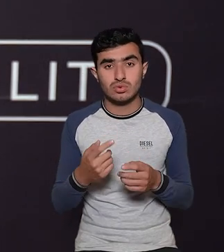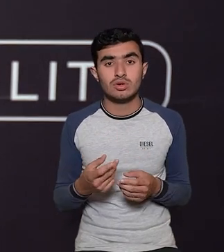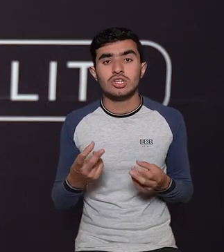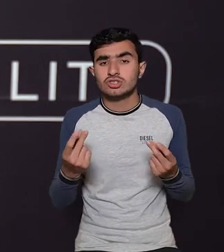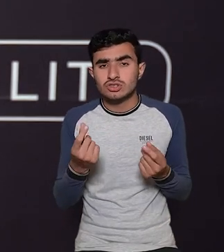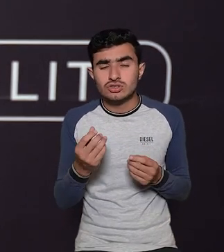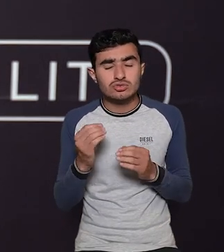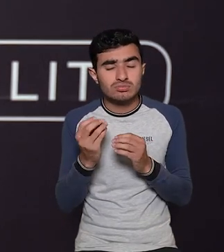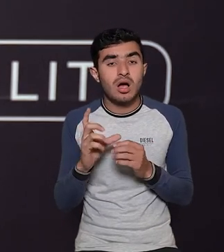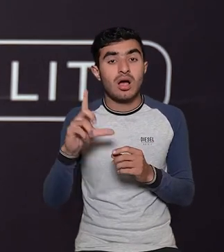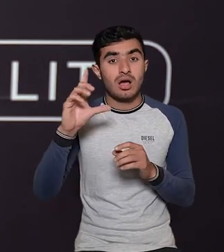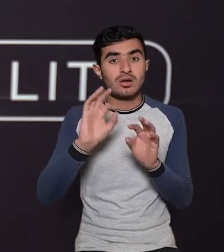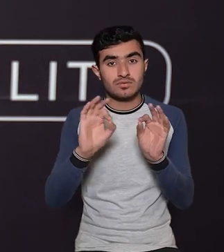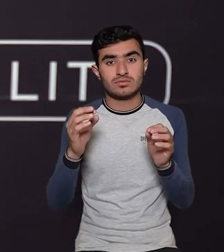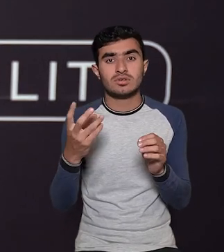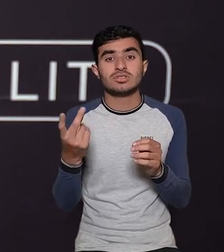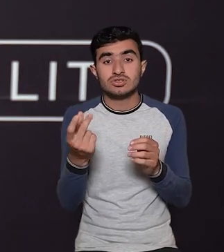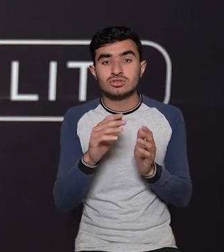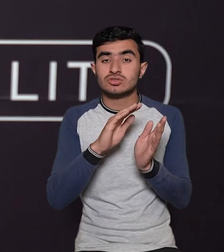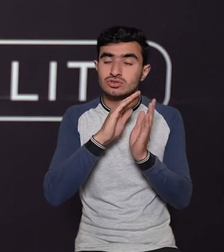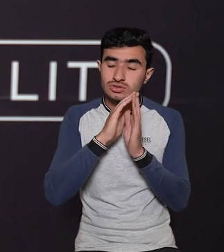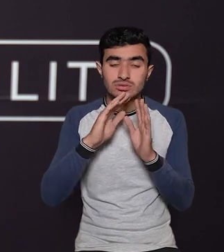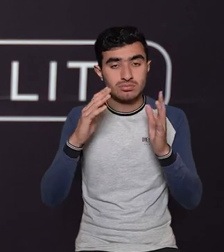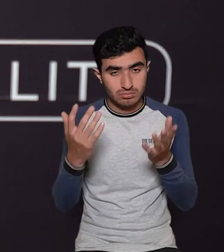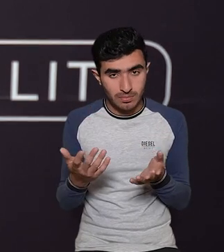So my sleep routine also became very good with that.